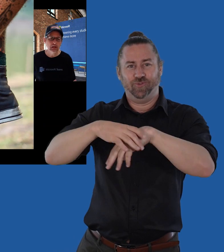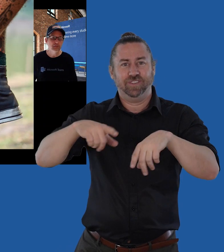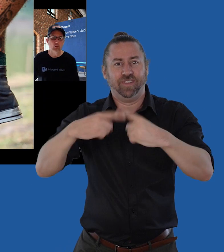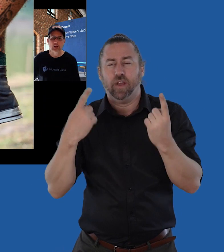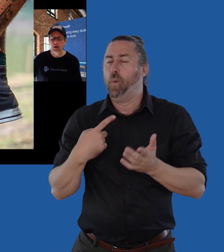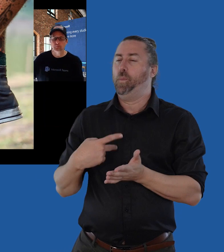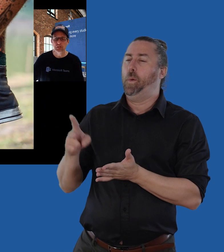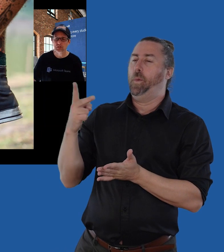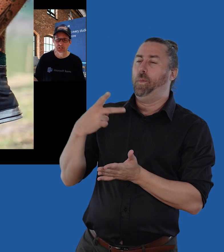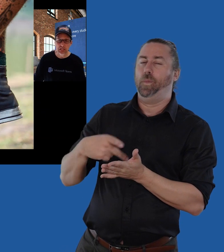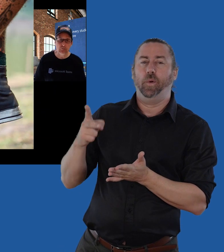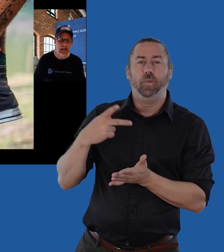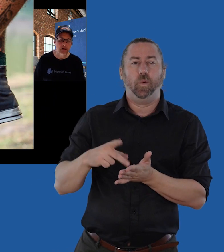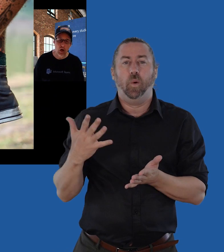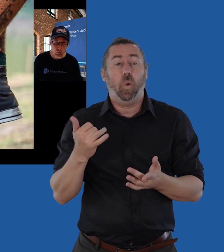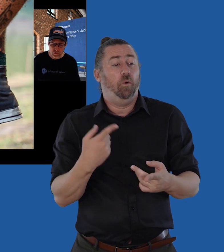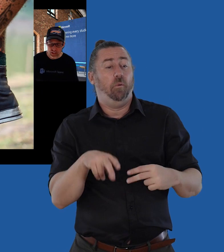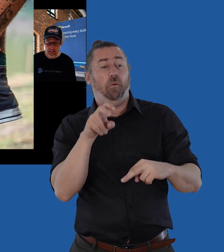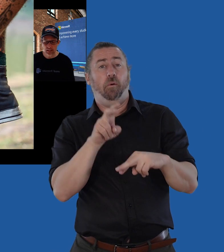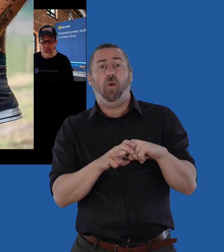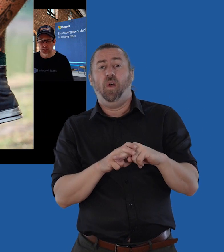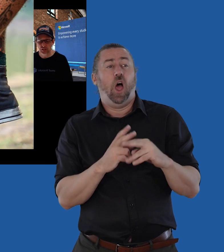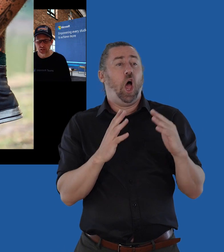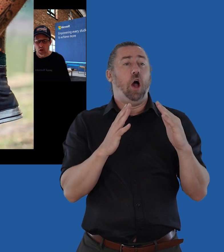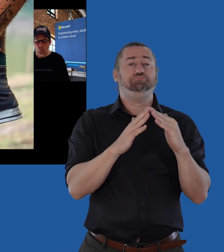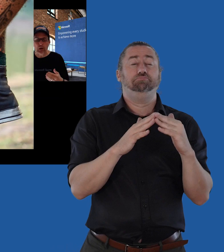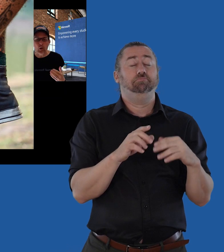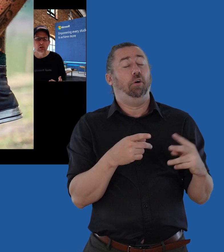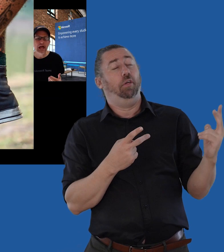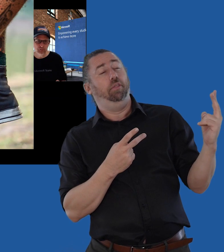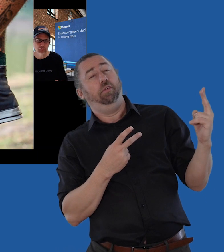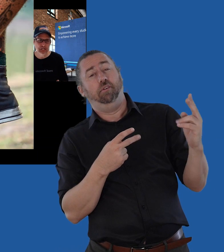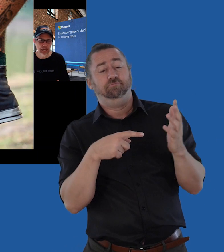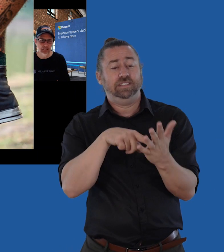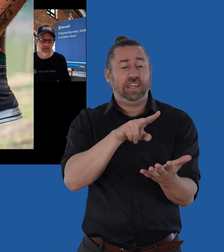for when I'm sitting around home watching television, we all have different needs,